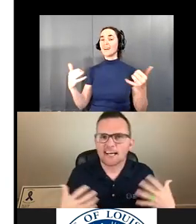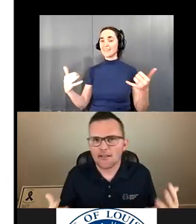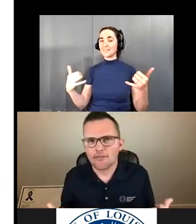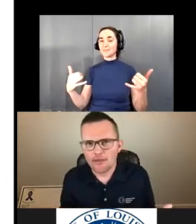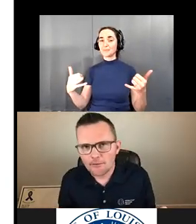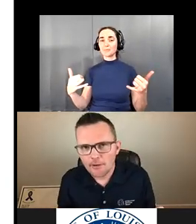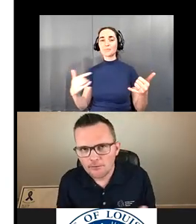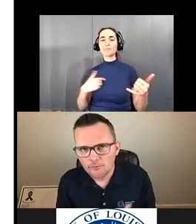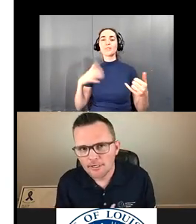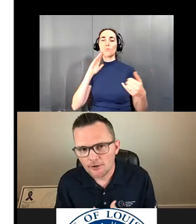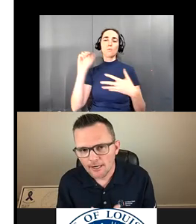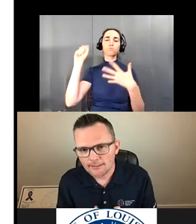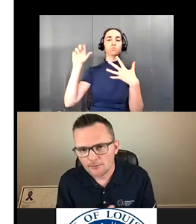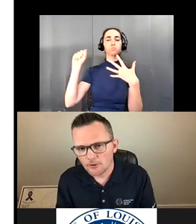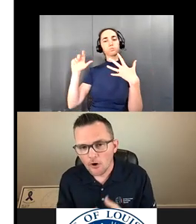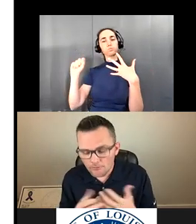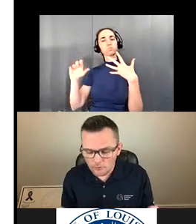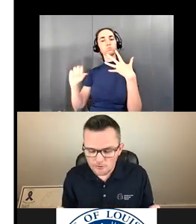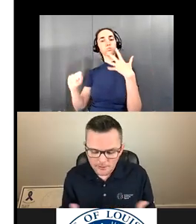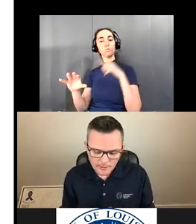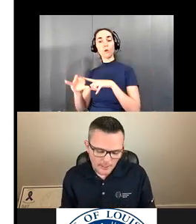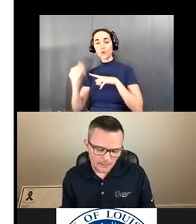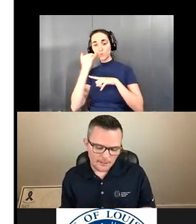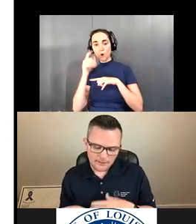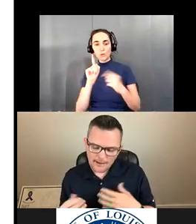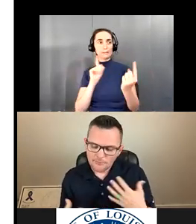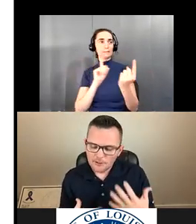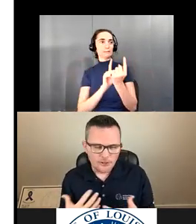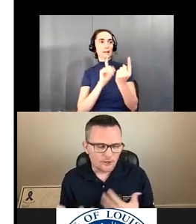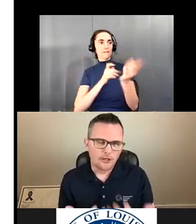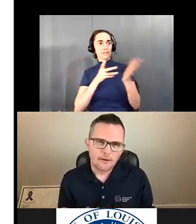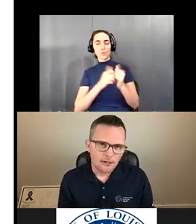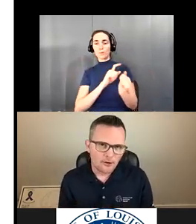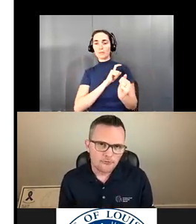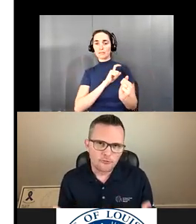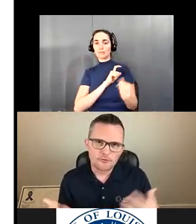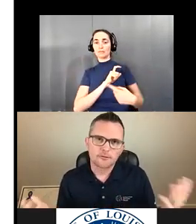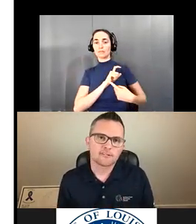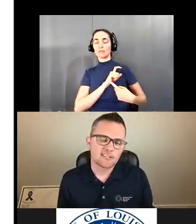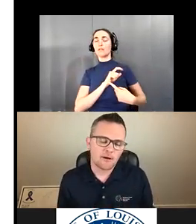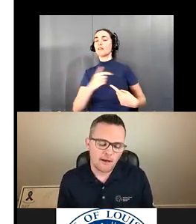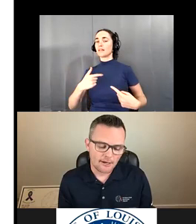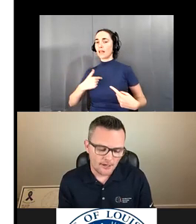kind of think about when interacting with law enforcement. 15:38:26 I'm going to talk a lot about law enforcement because that's my background.